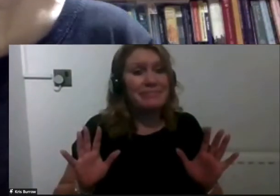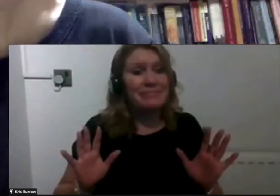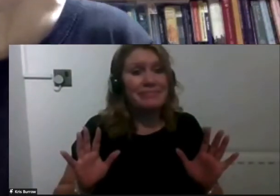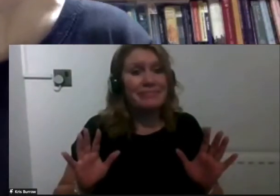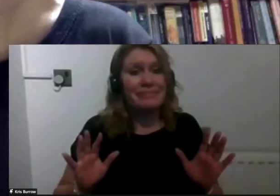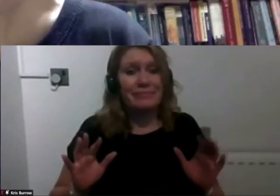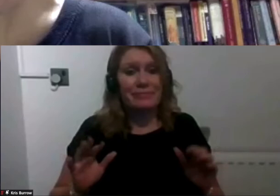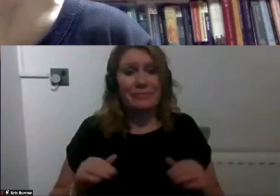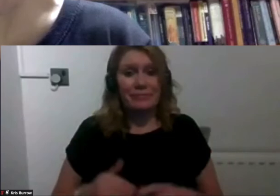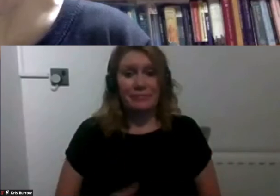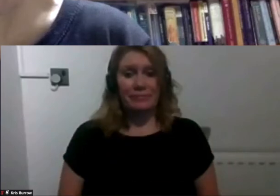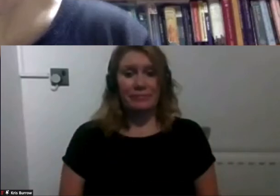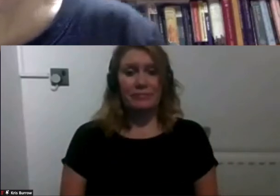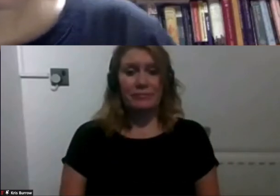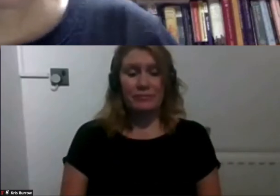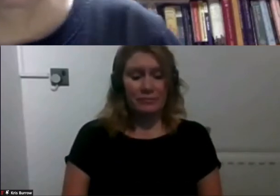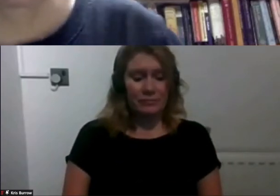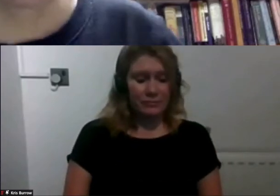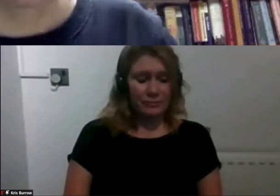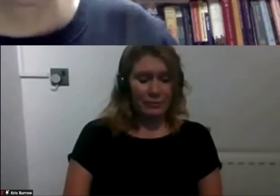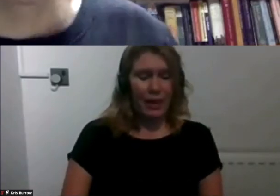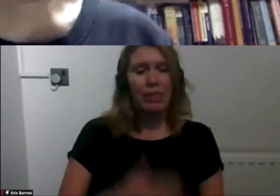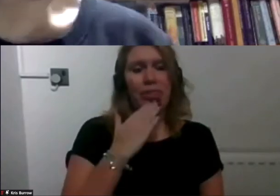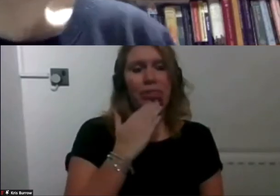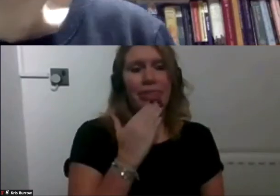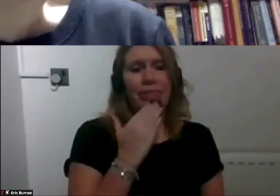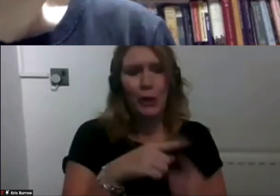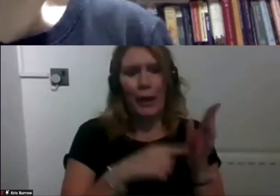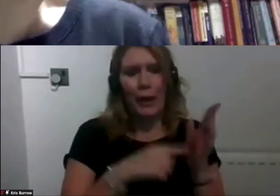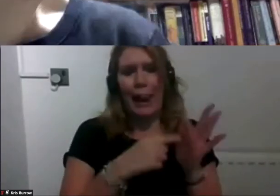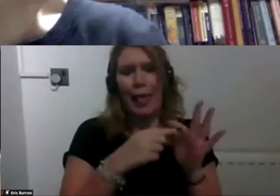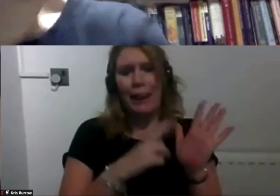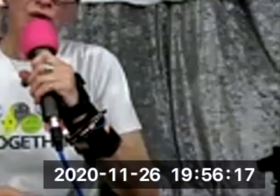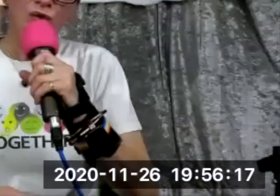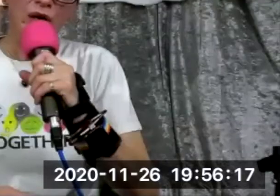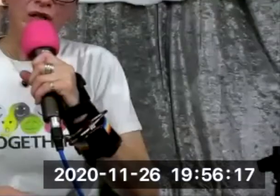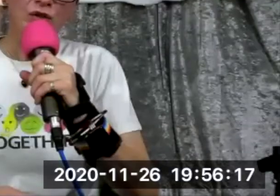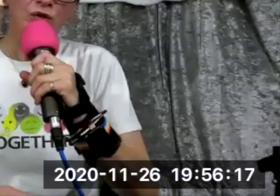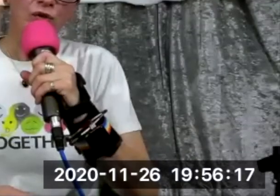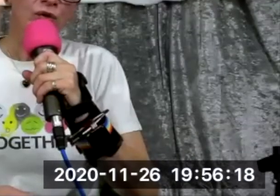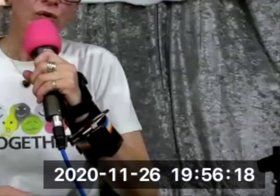Thank you Ellen. So Andrew Rea, are